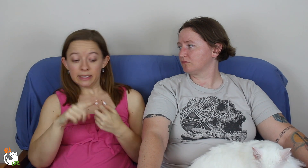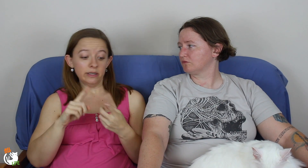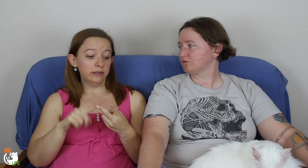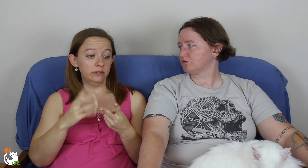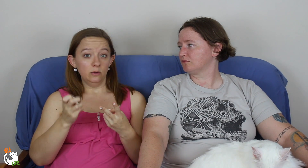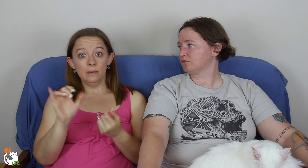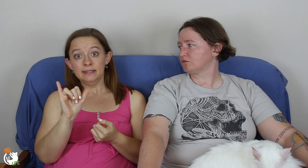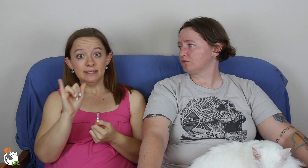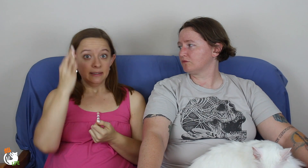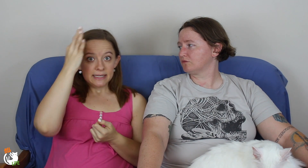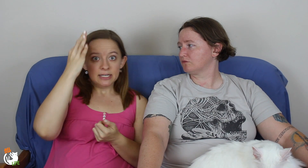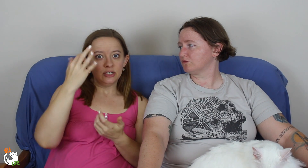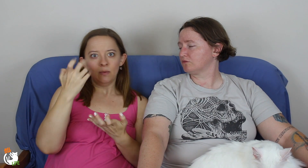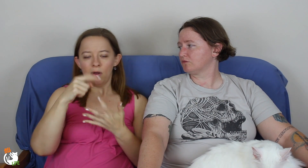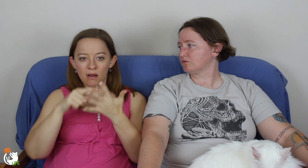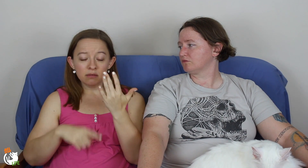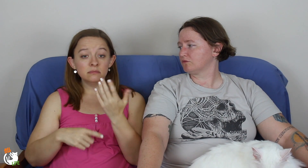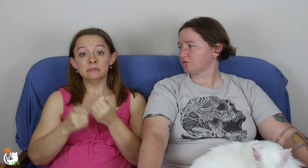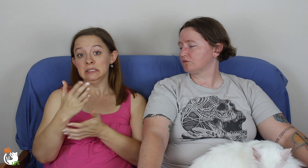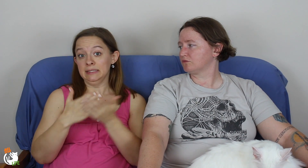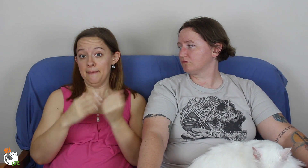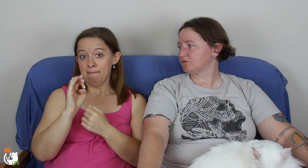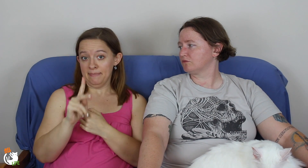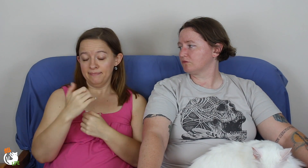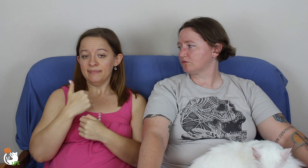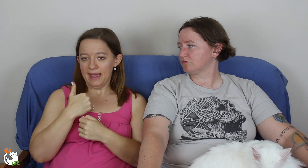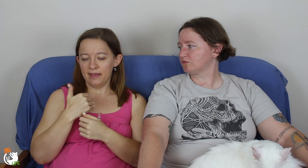or if you don't care you don't have to, specific hair, all of that.